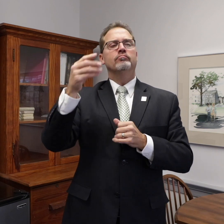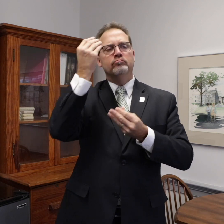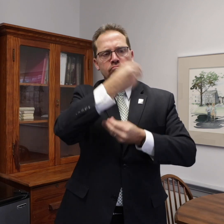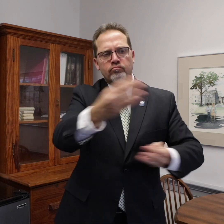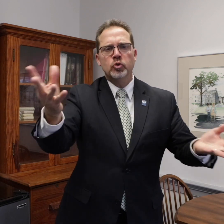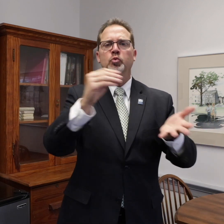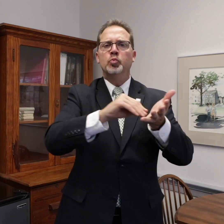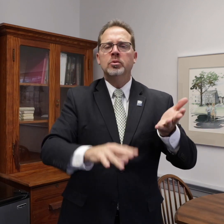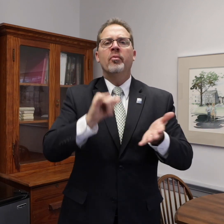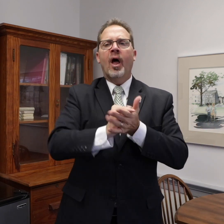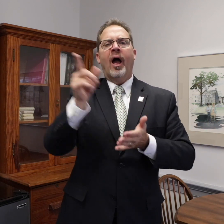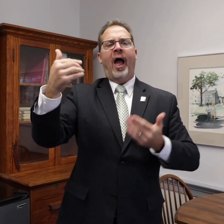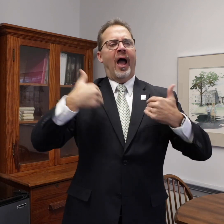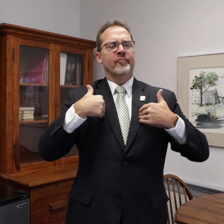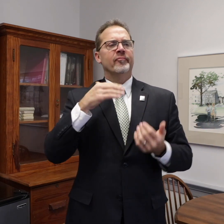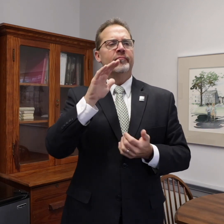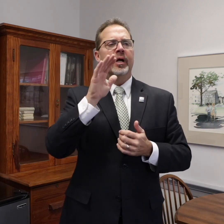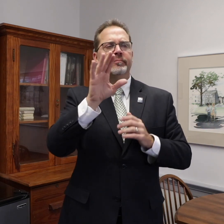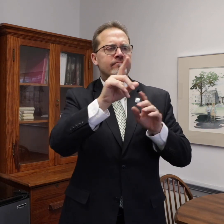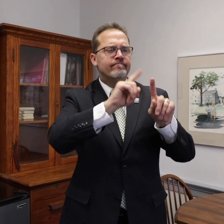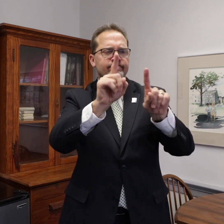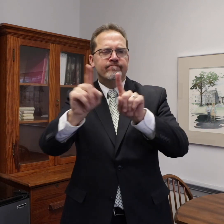Cohen invited our students to participate in was to complete the